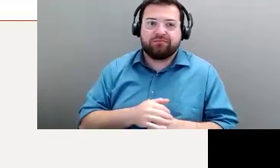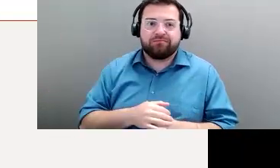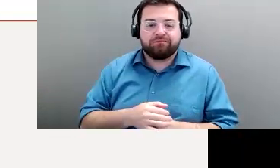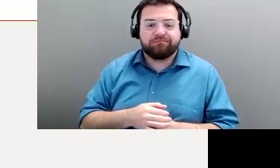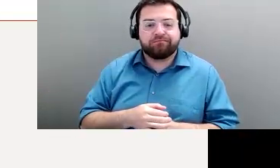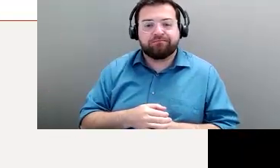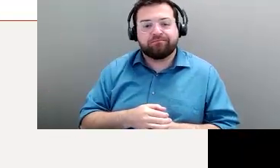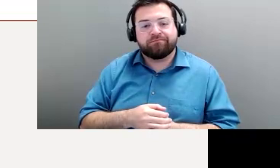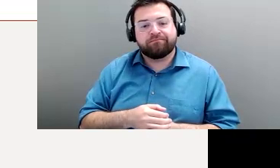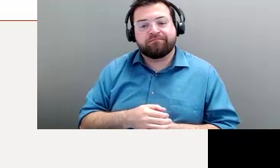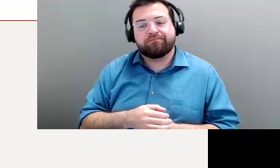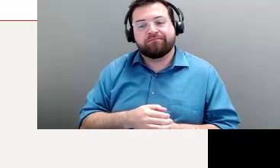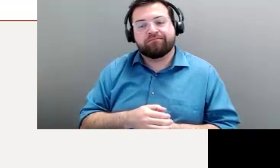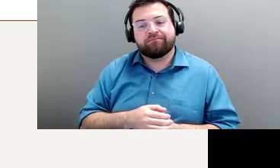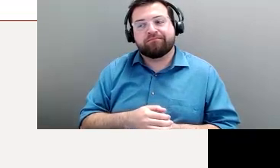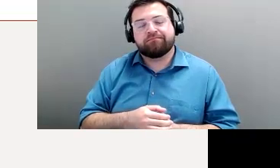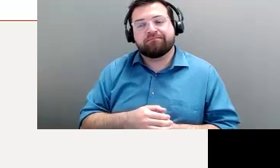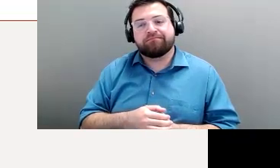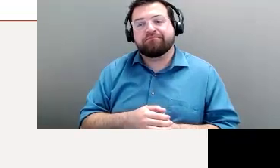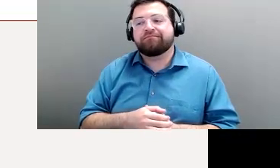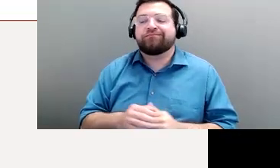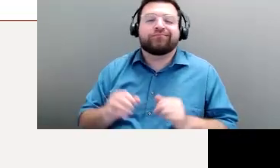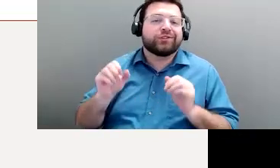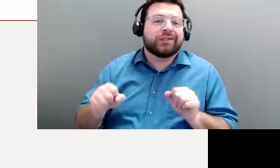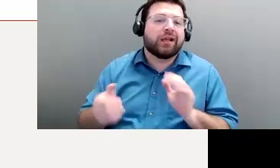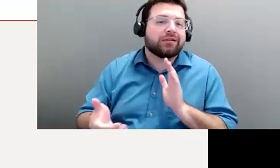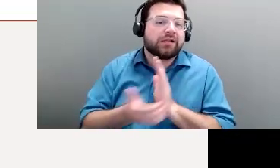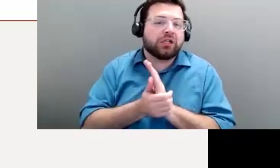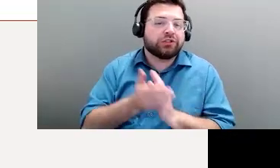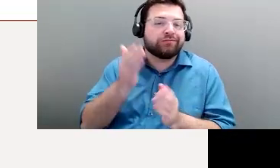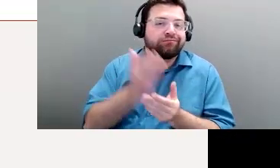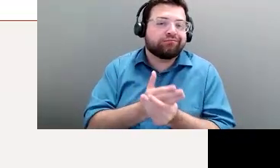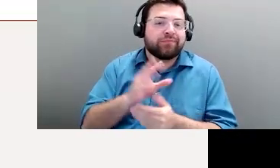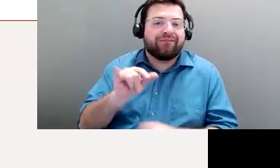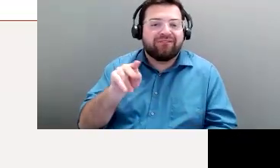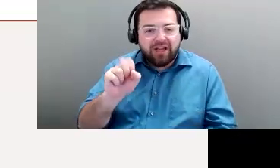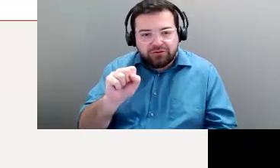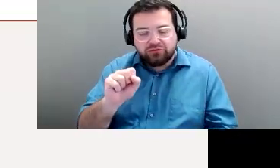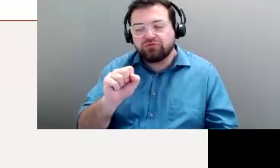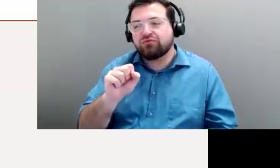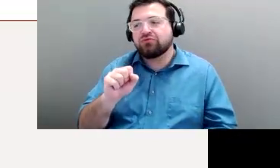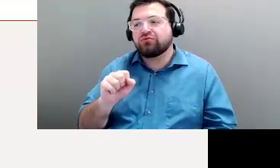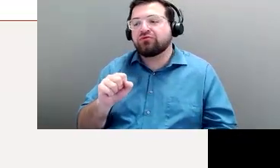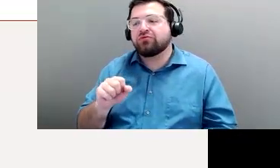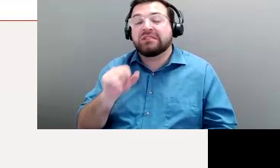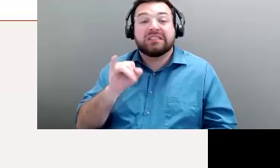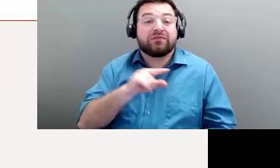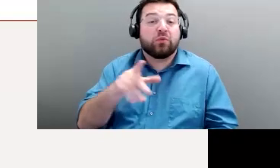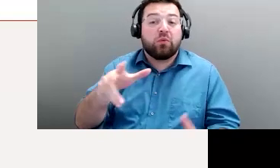Additionally, you can also attach files or if you wanted to, do a screen capture or an audio comment,